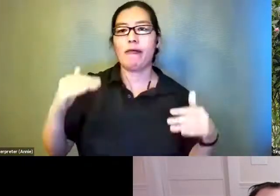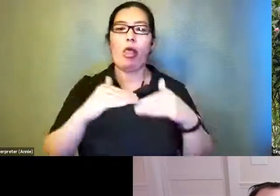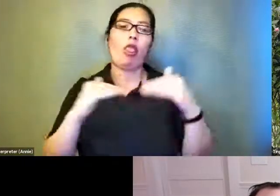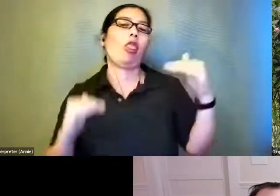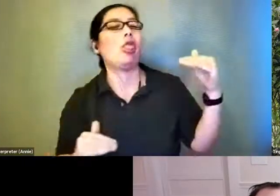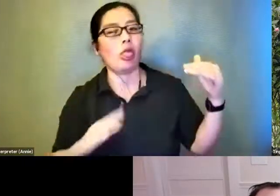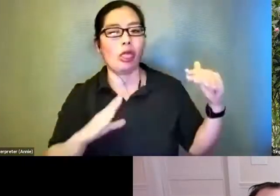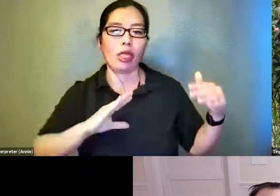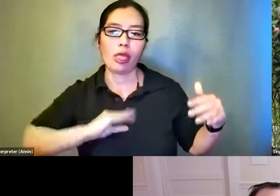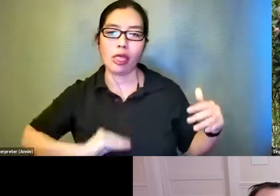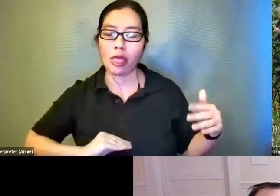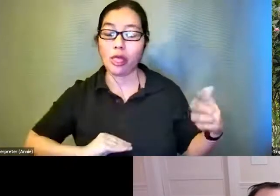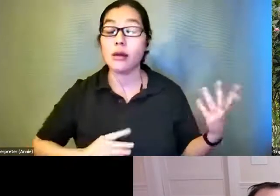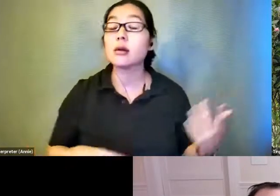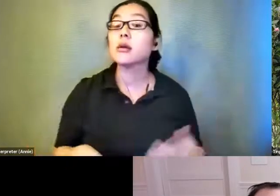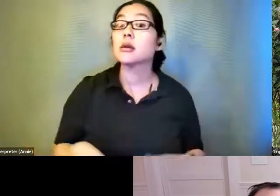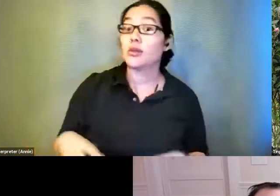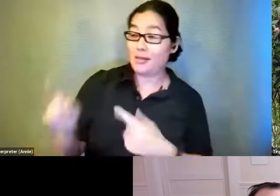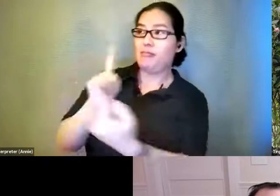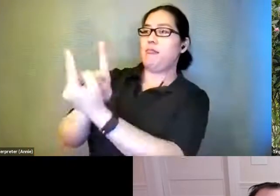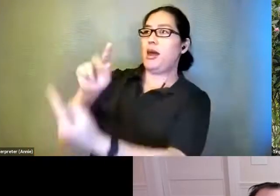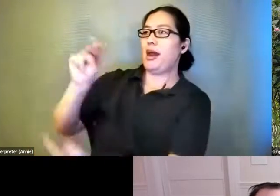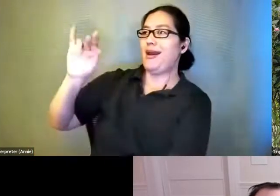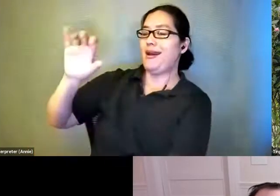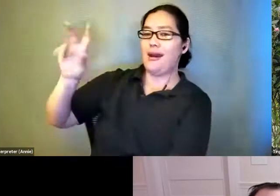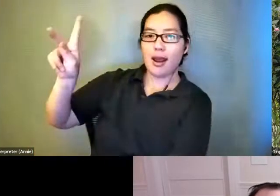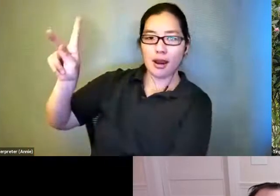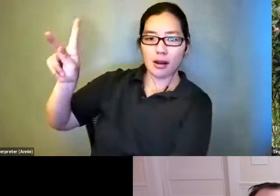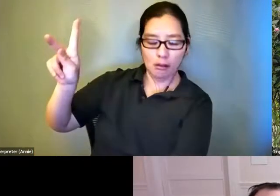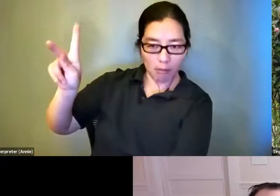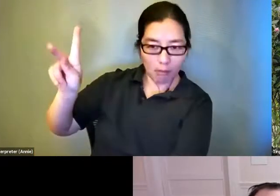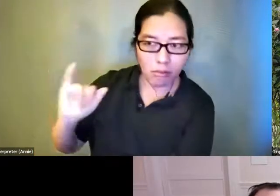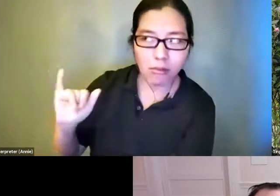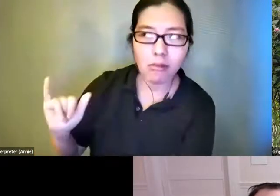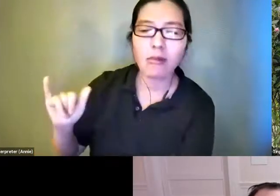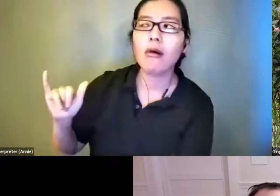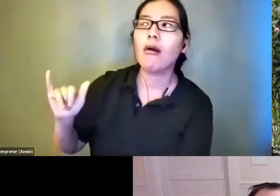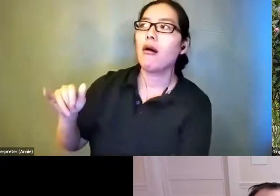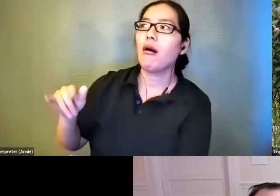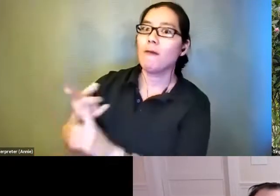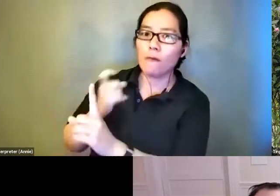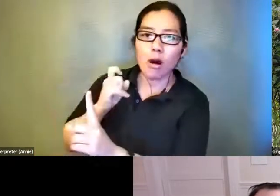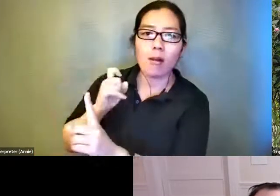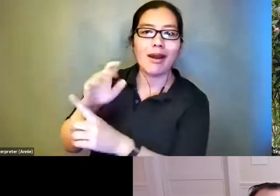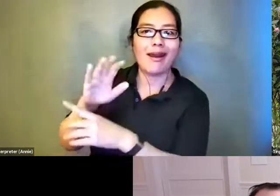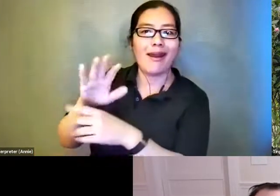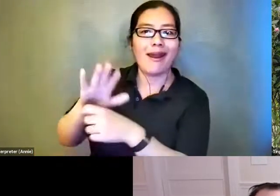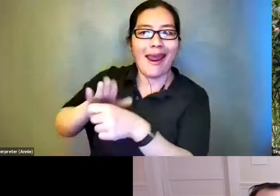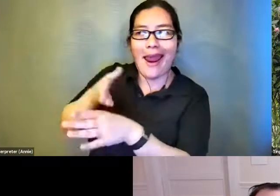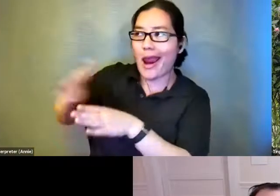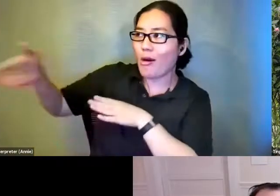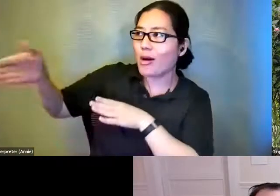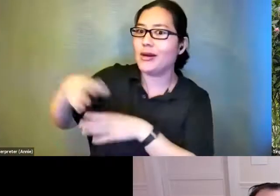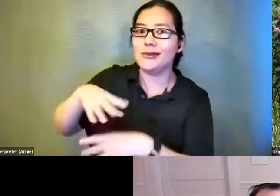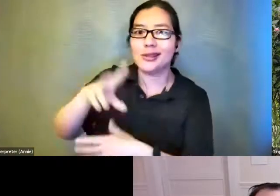it was exciting to meet somebody from an area of design and art that's very visually based